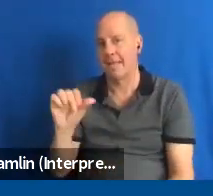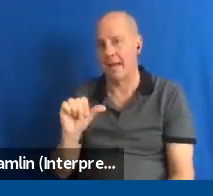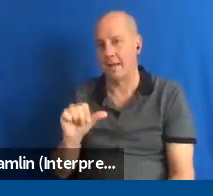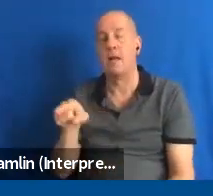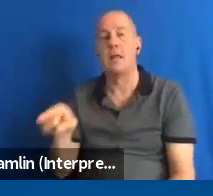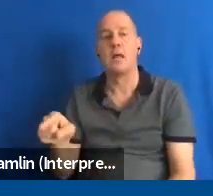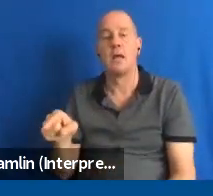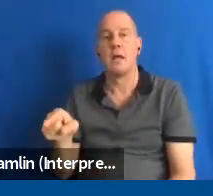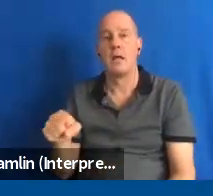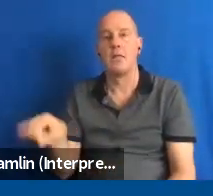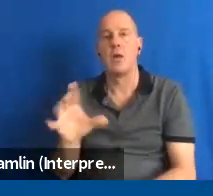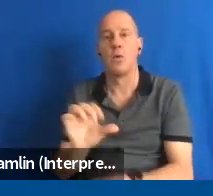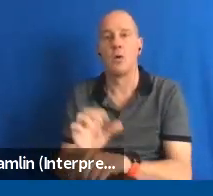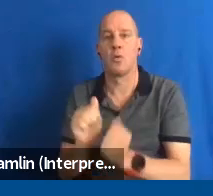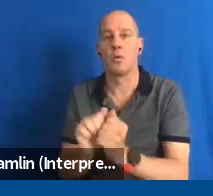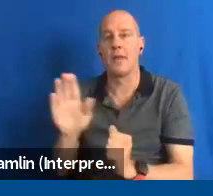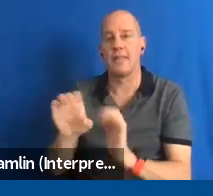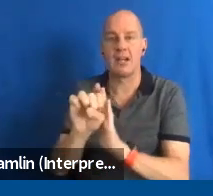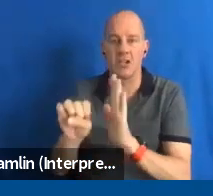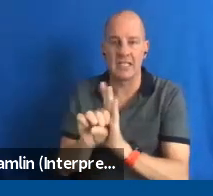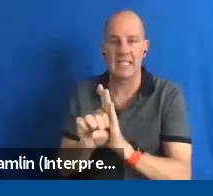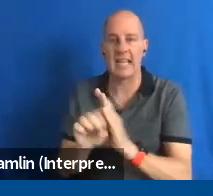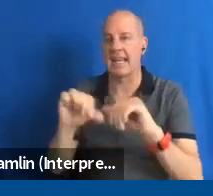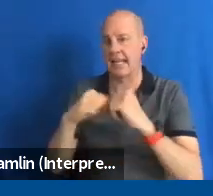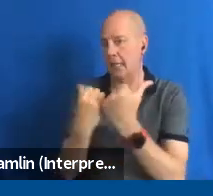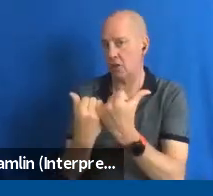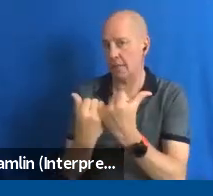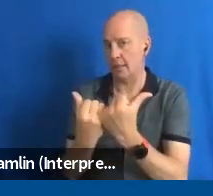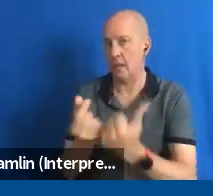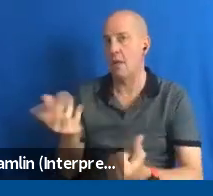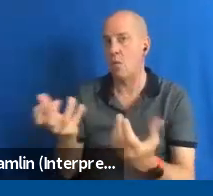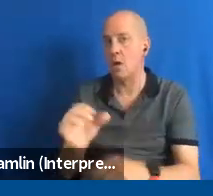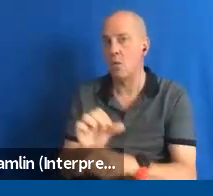they want to work with their state agencies. They want to work with their state emergency